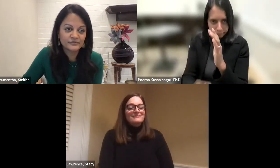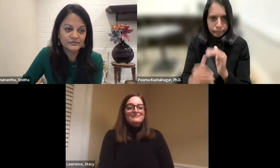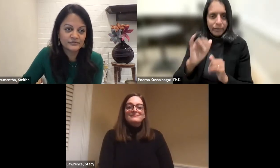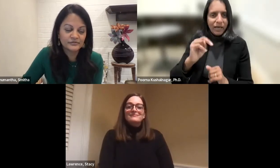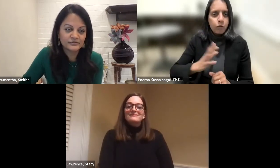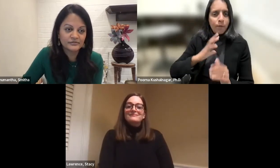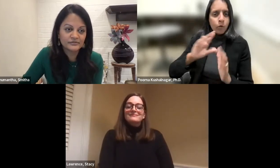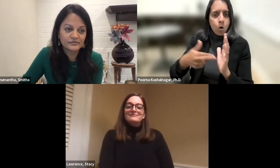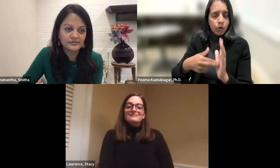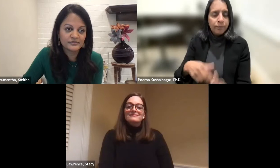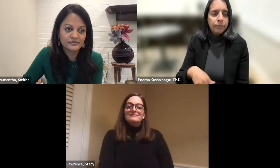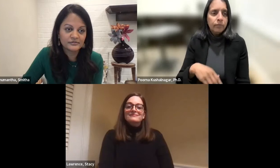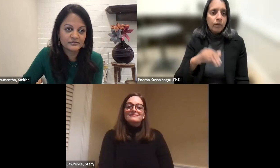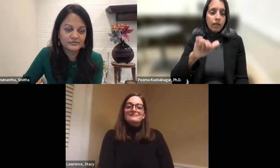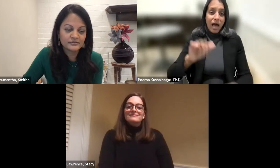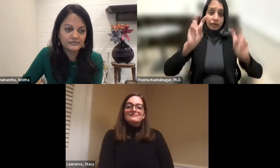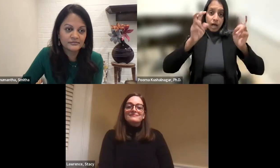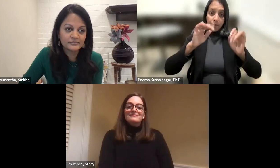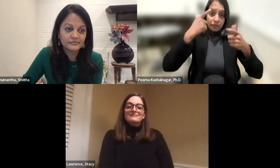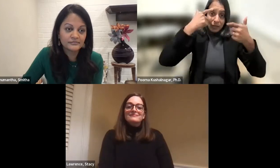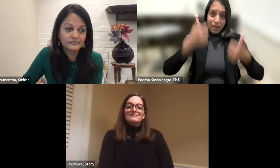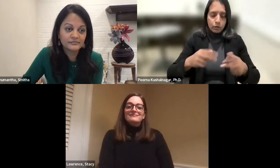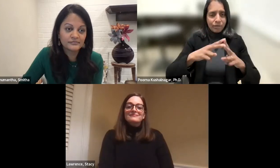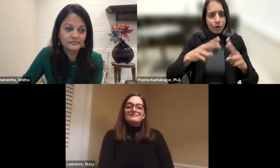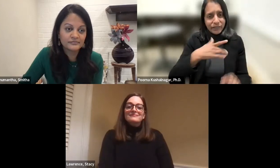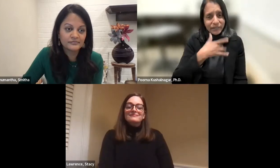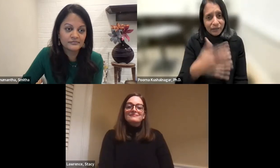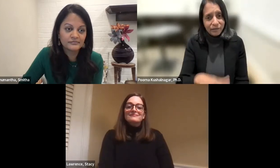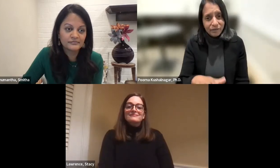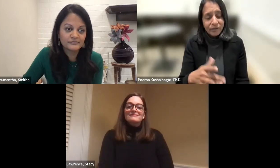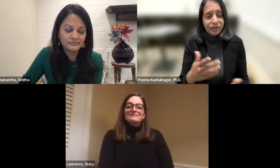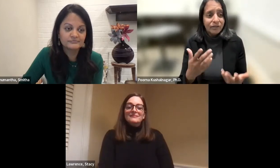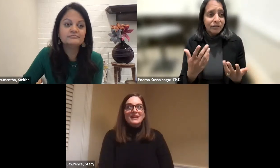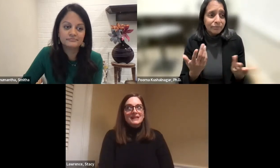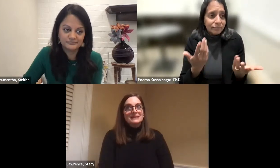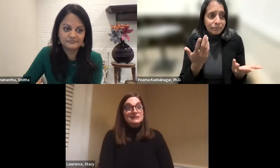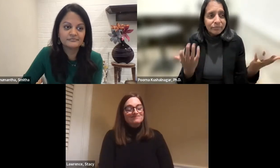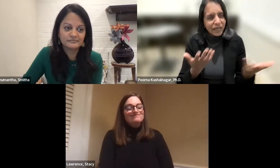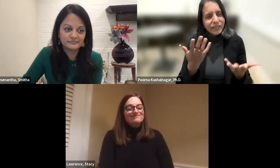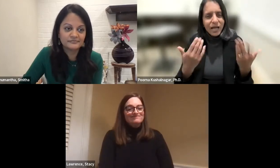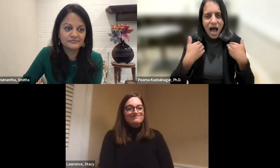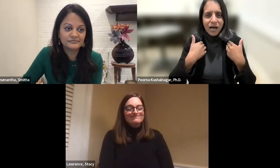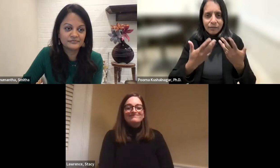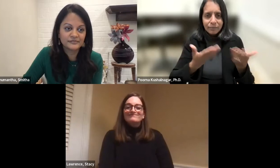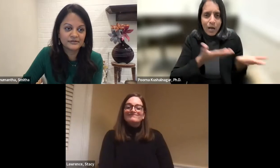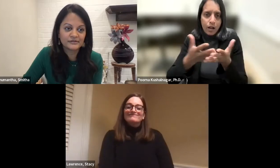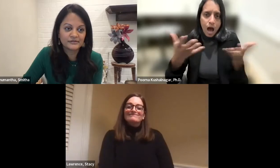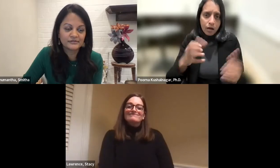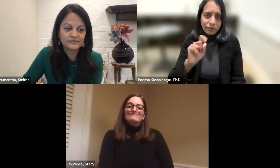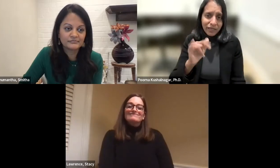who had been placed in an informal role of taking care of someone with dementia. I mean, dementia's a very sensitive, sensitive thing,